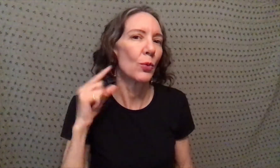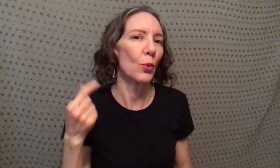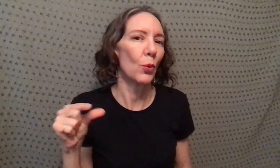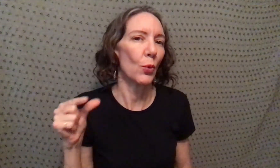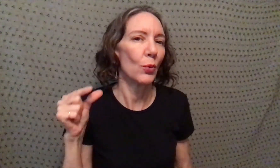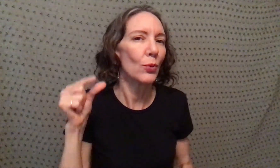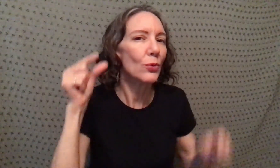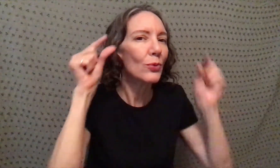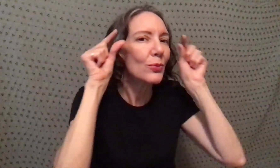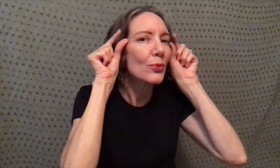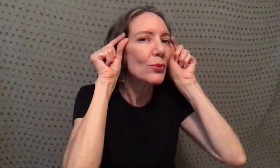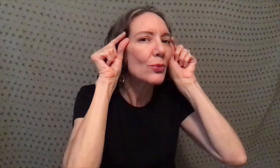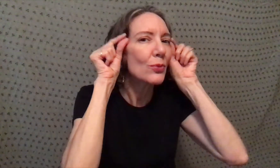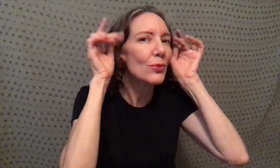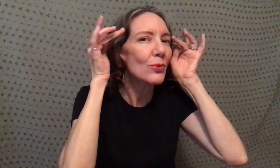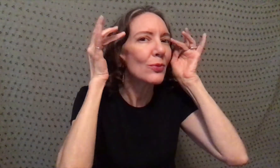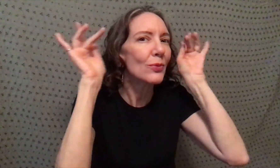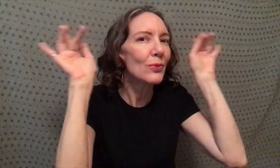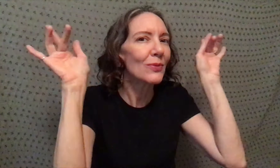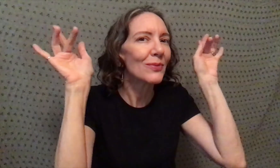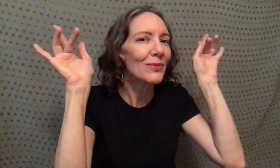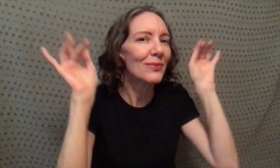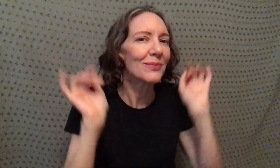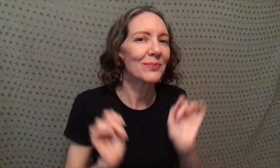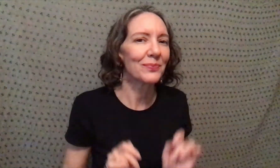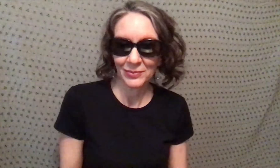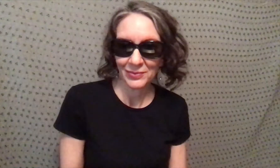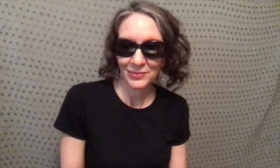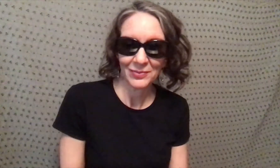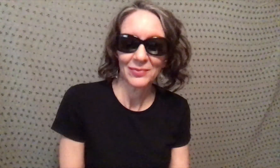are gold and reflective.